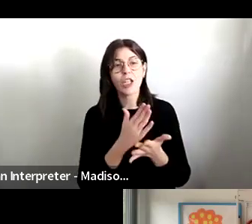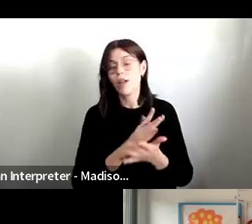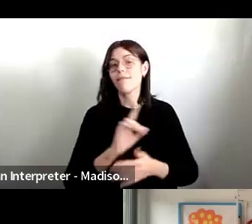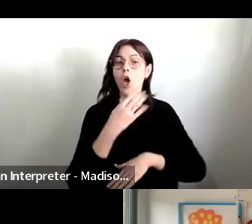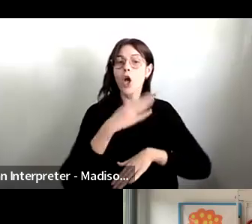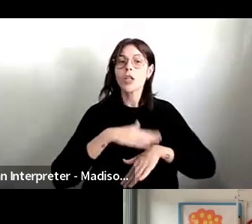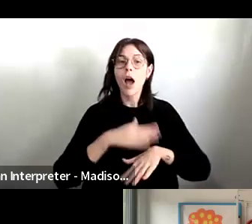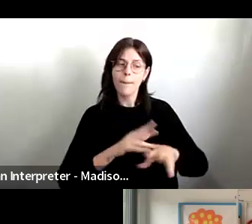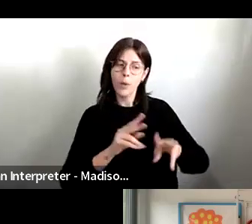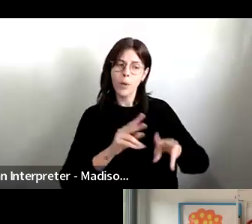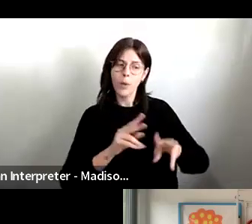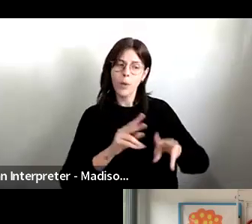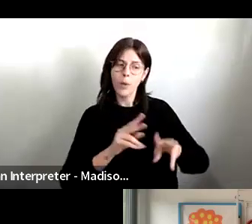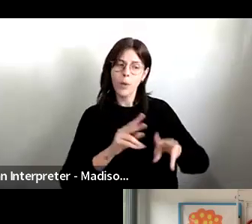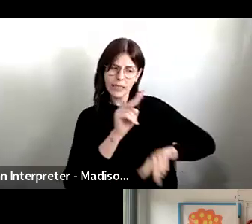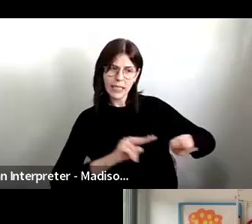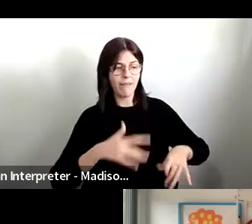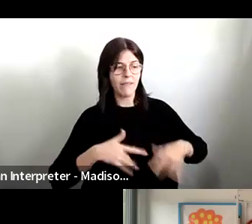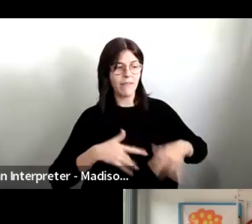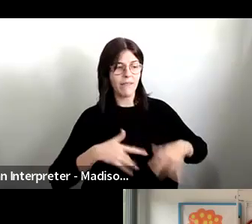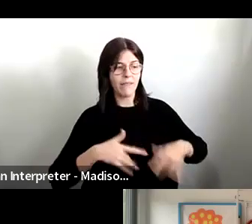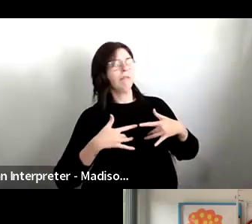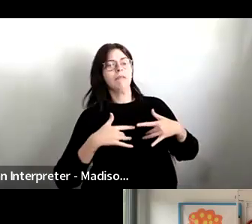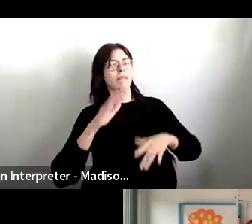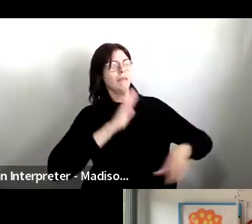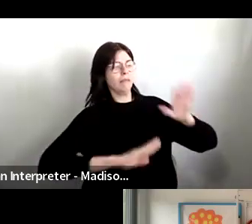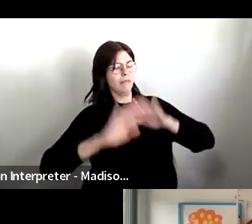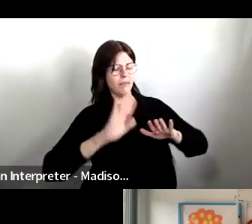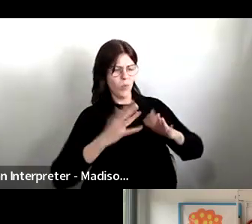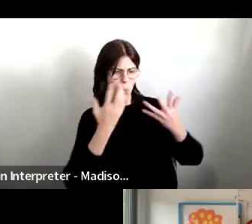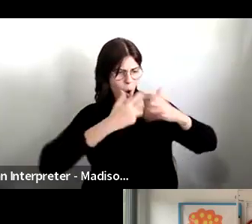it, might be rabbit in the headlights because you are trying to work out how it works but